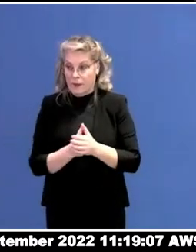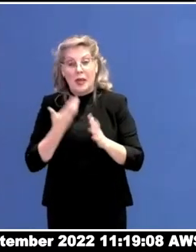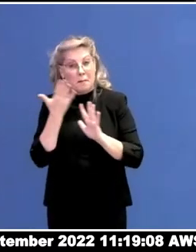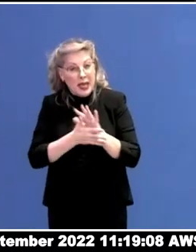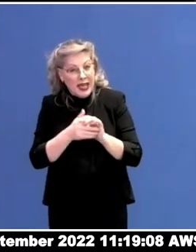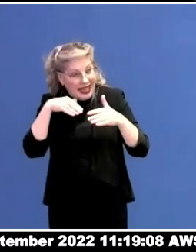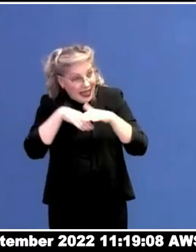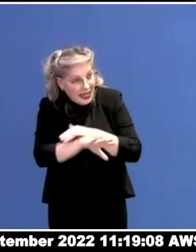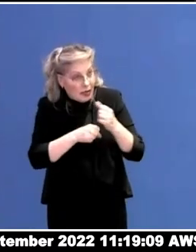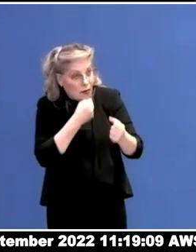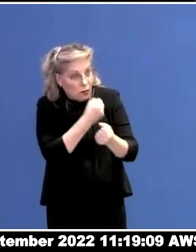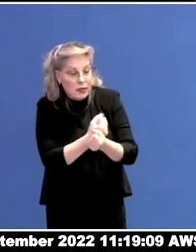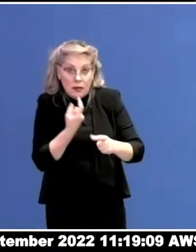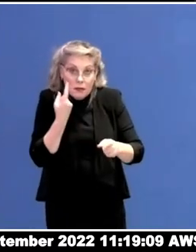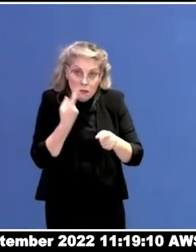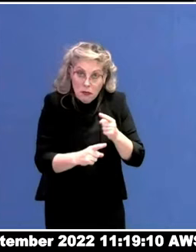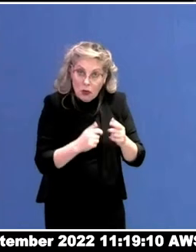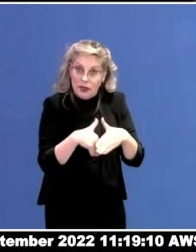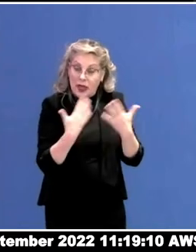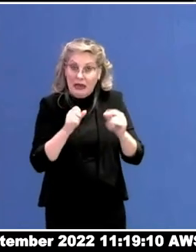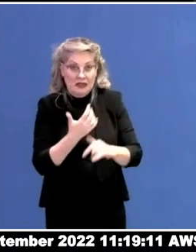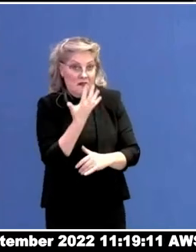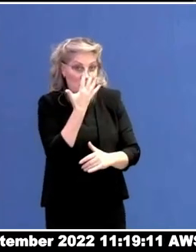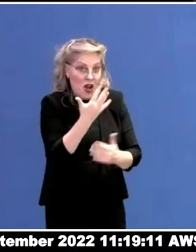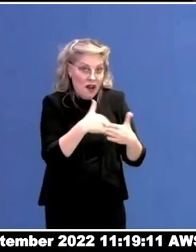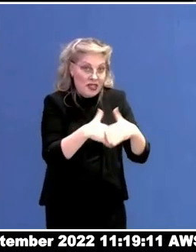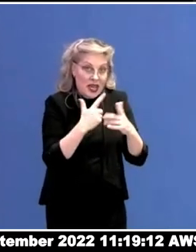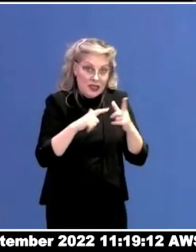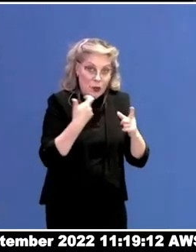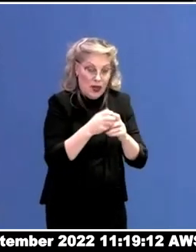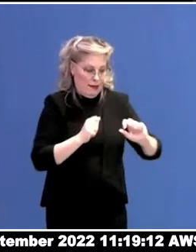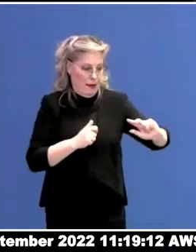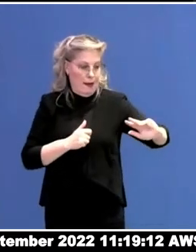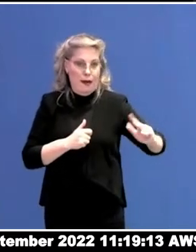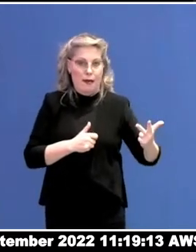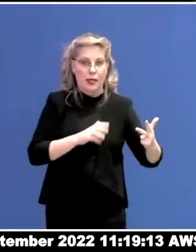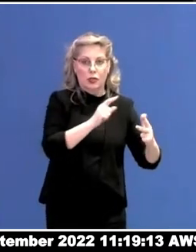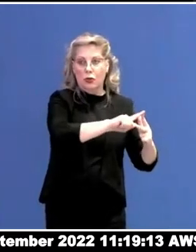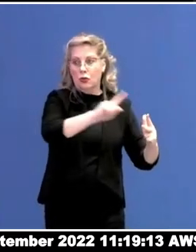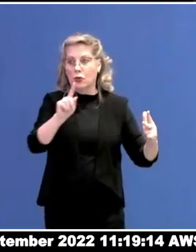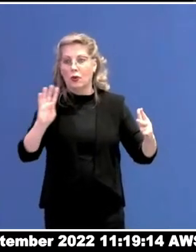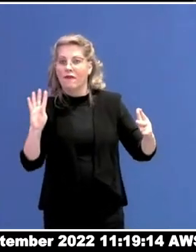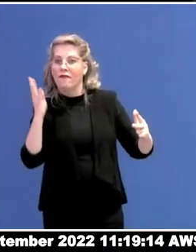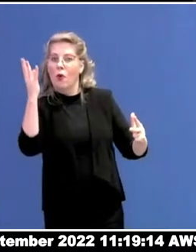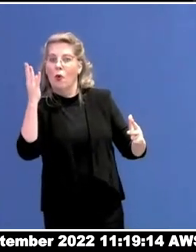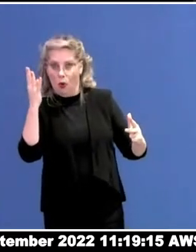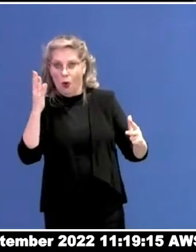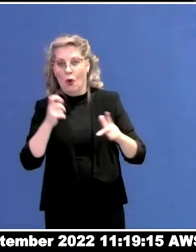days, sometimes more than five days a week, between 8 and 4 pm, 8 am and 4 pm, but then